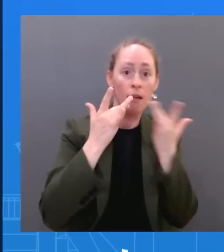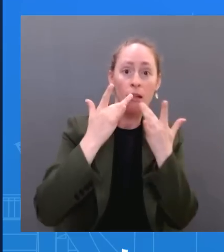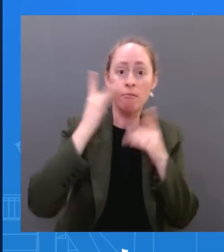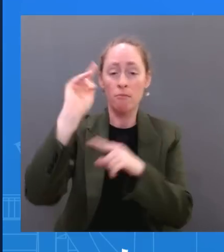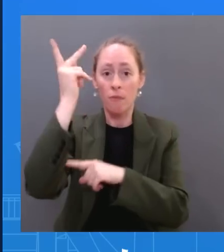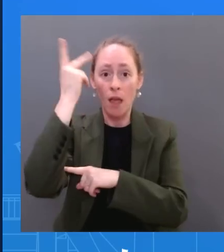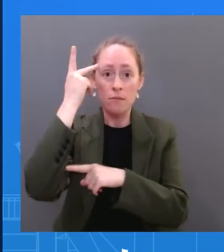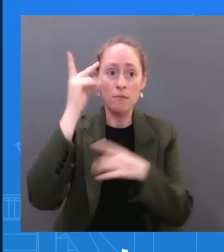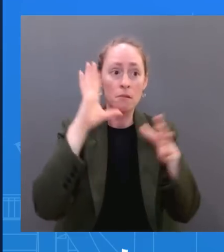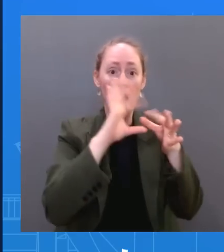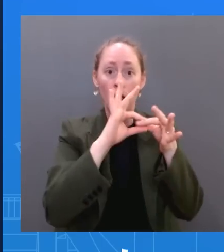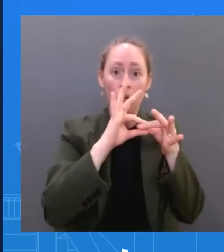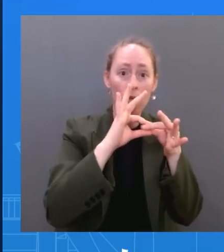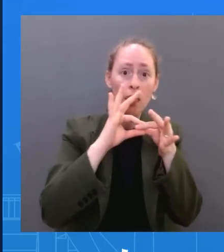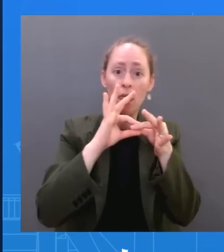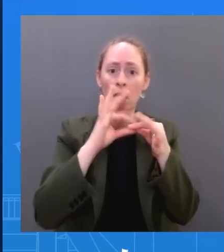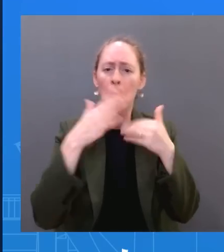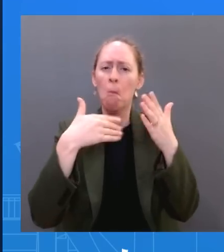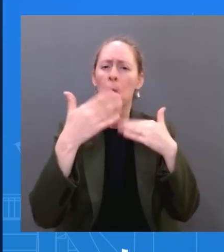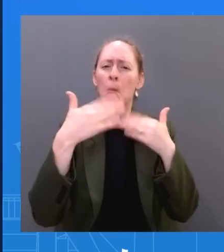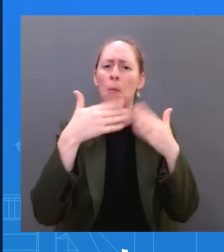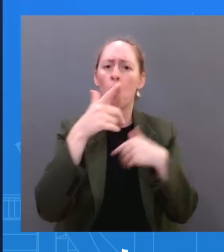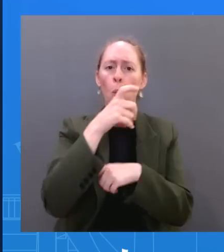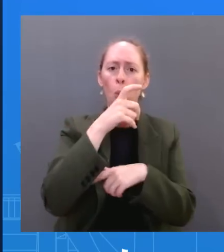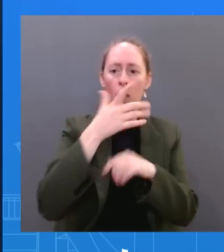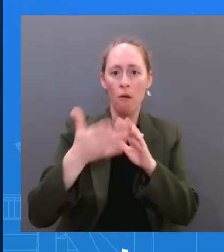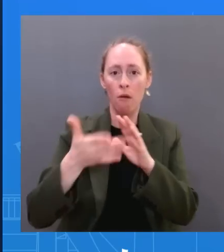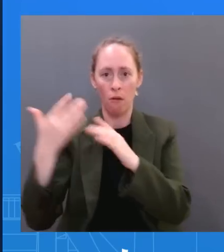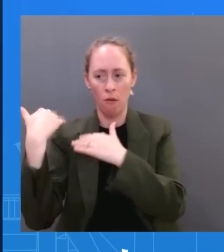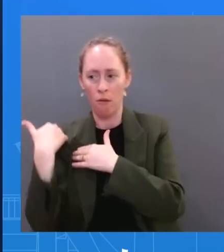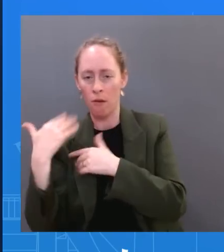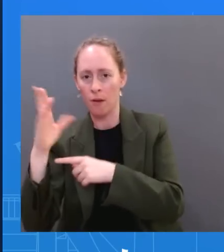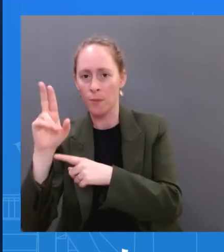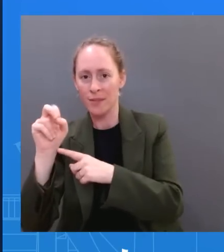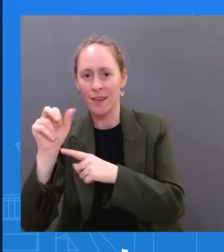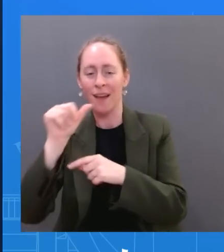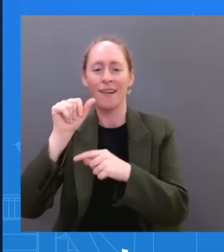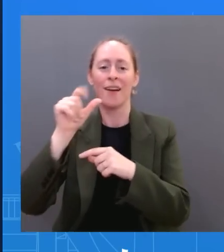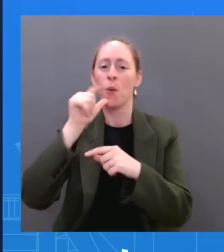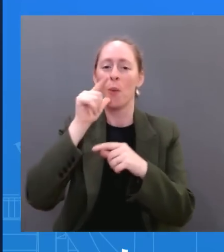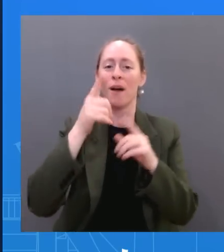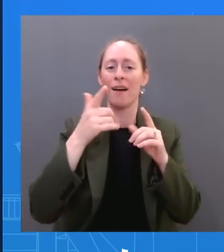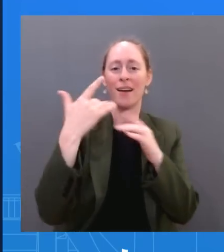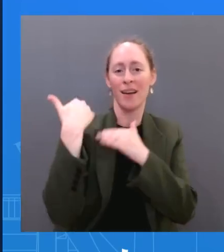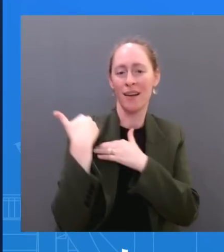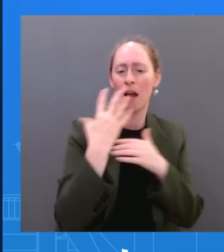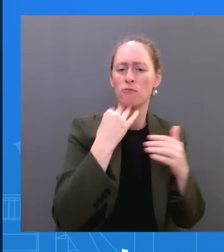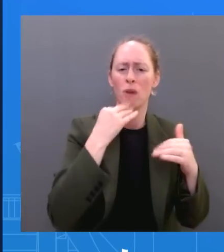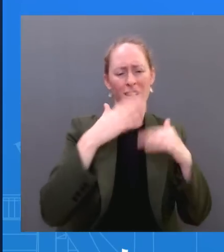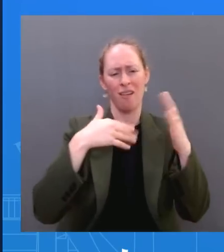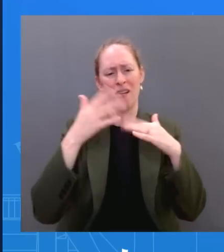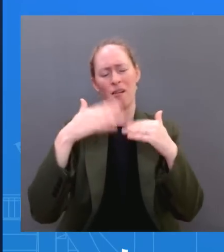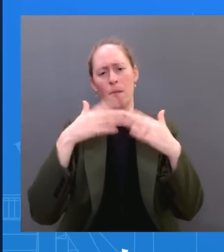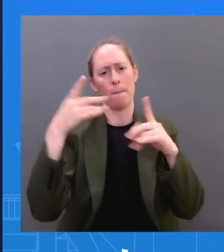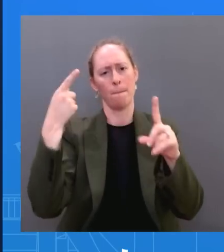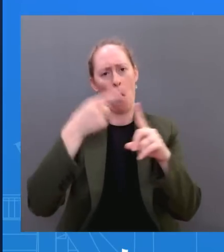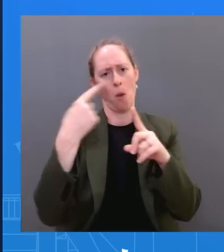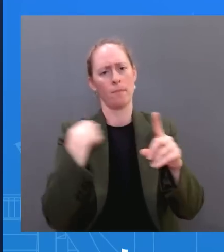What matters is that we have a foundational, ironclad commitment to the security of the State of Israel and that our two peoples are joined in a common vision